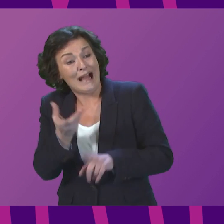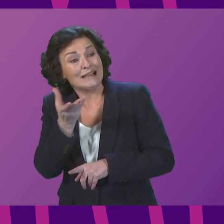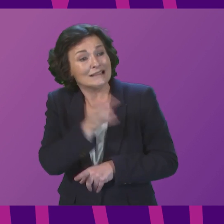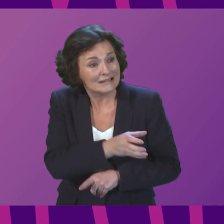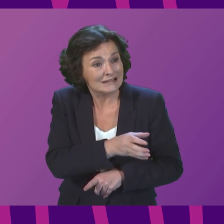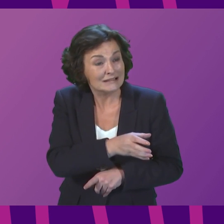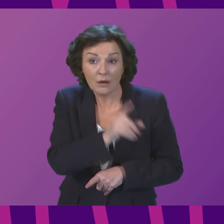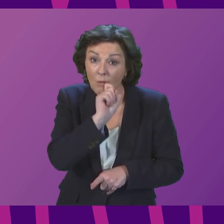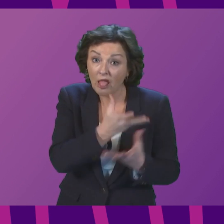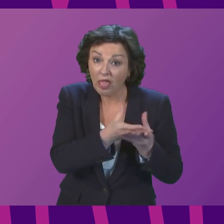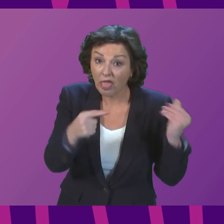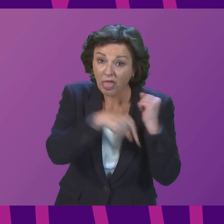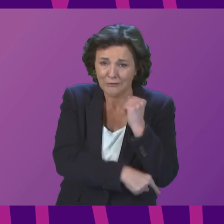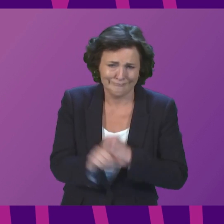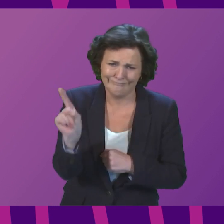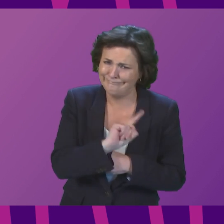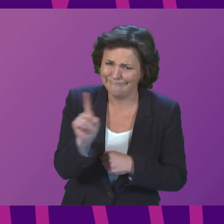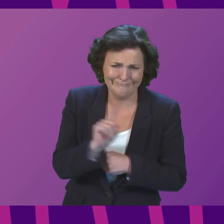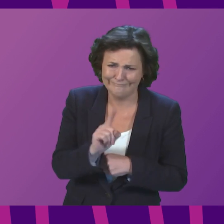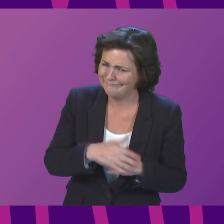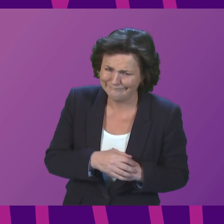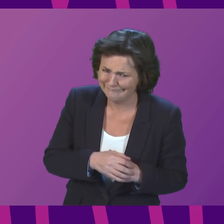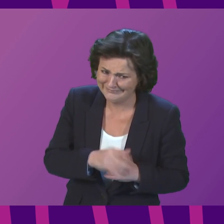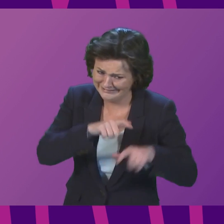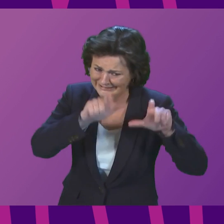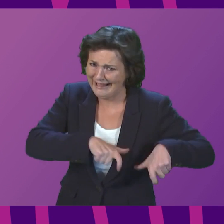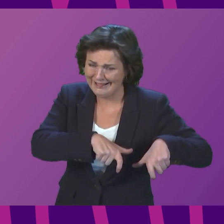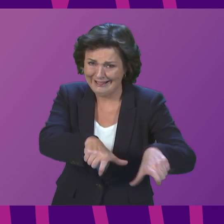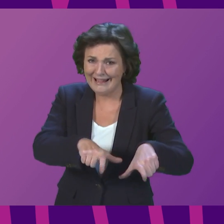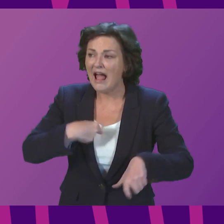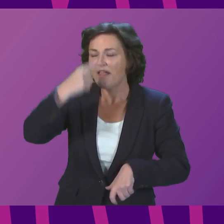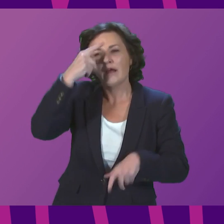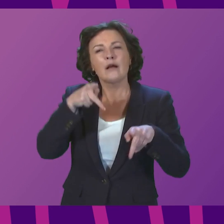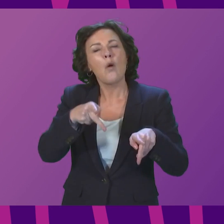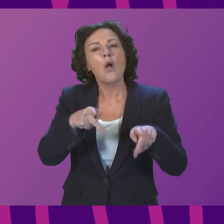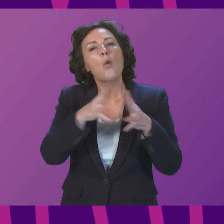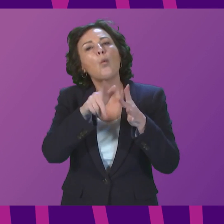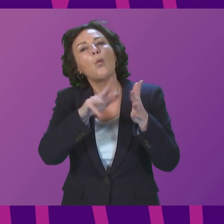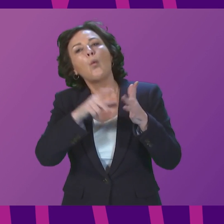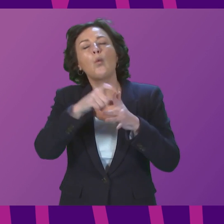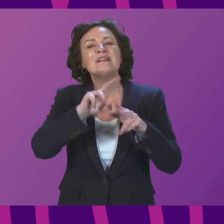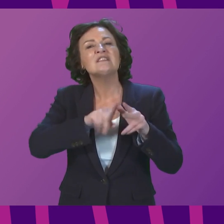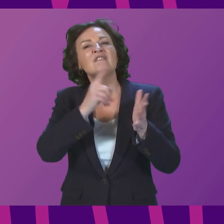It is also difficult to suggest that because a windfall tax would benefit people in Doncaster,